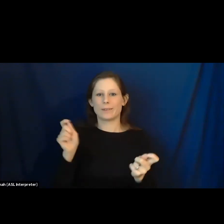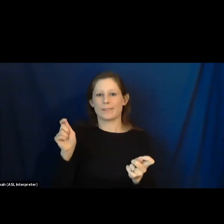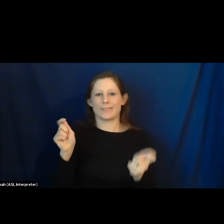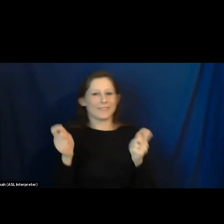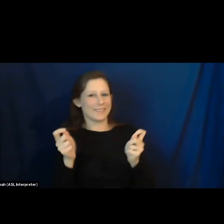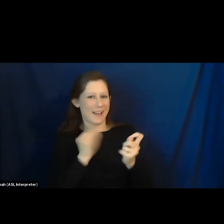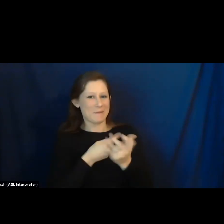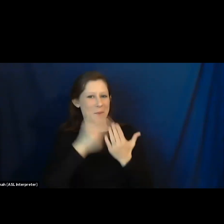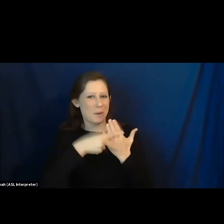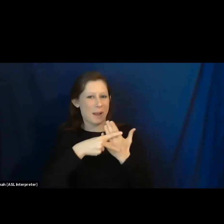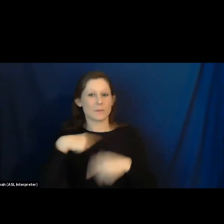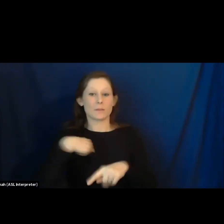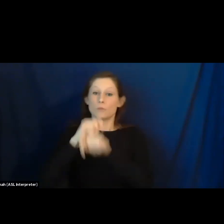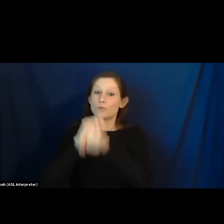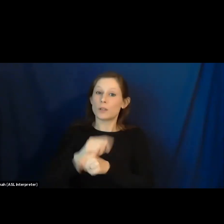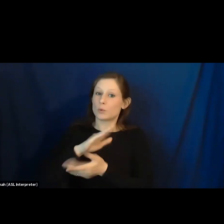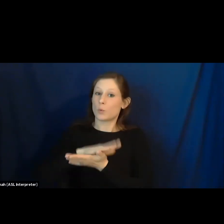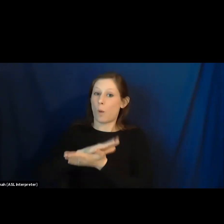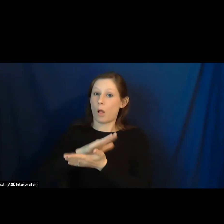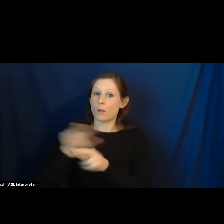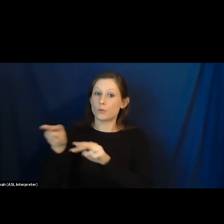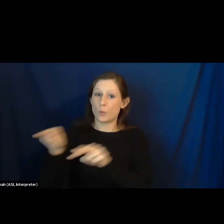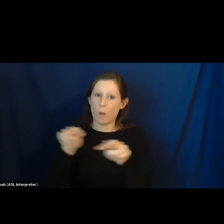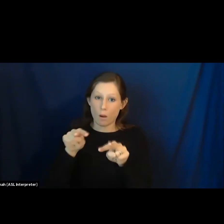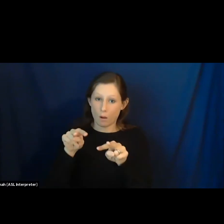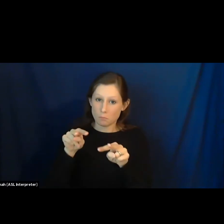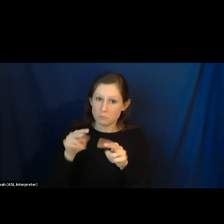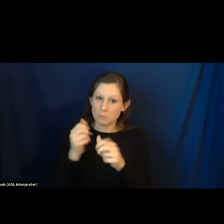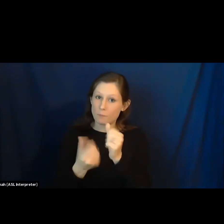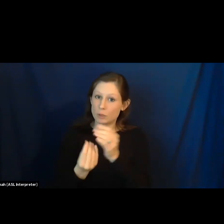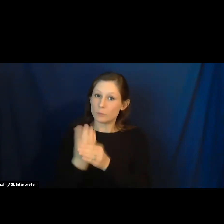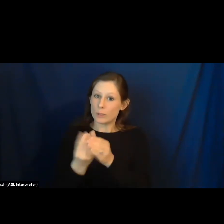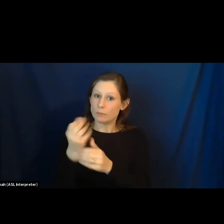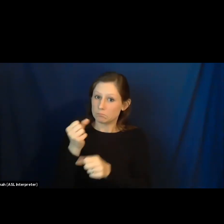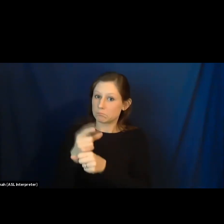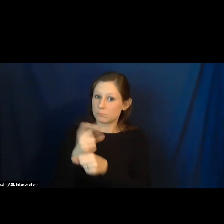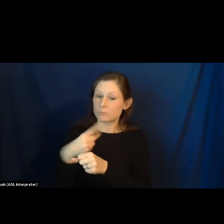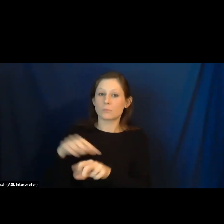do a school tour every spring that visits schools throughout rural Missouri and the